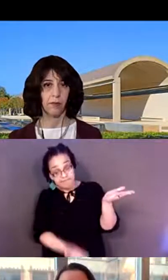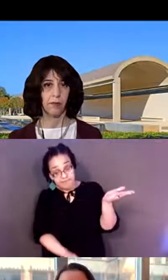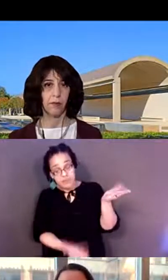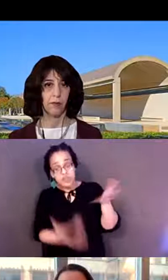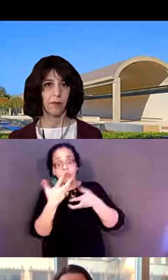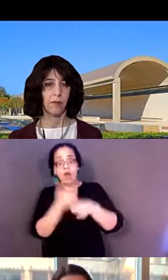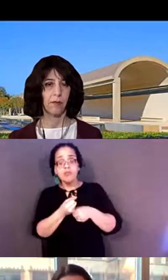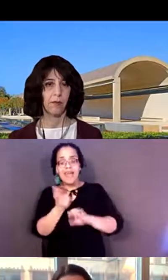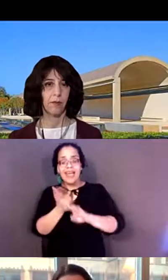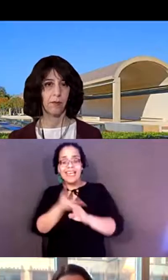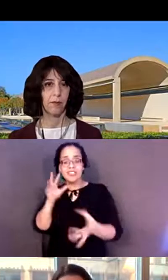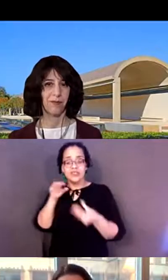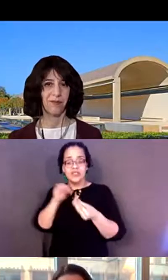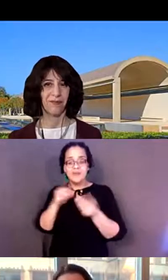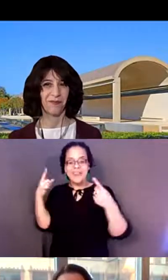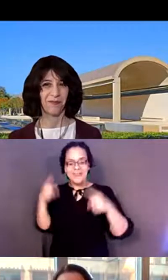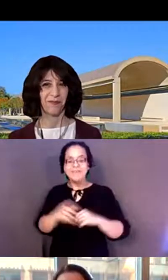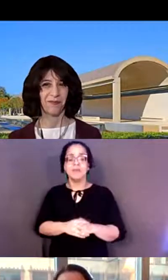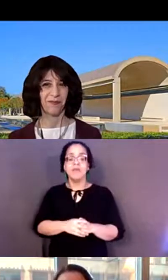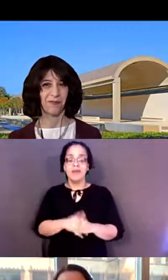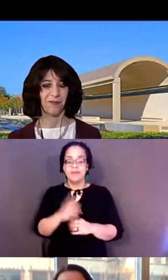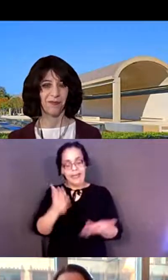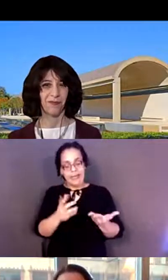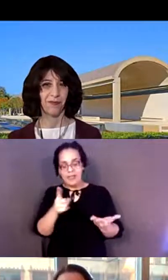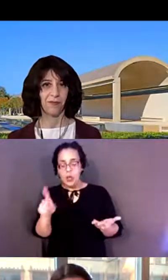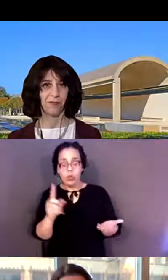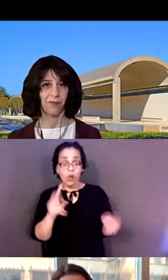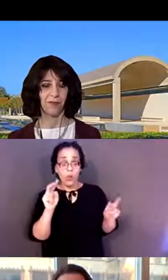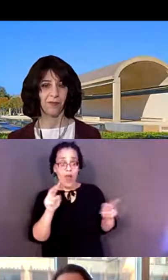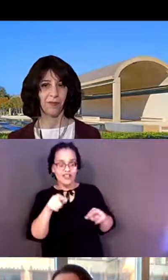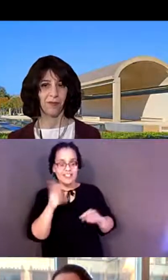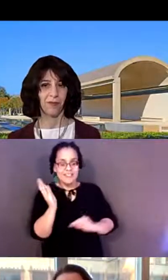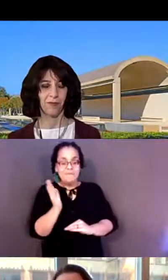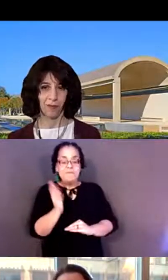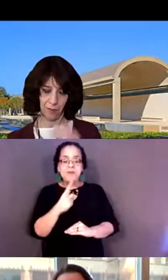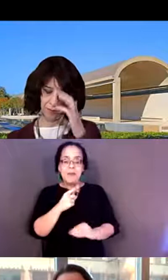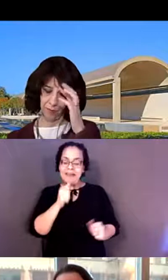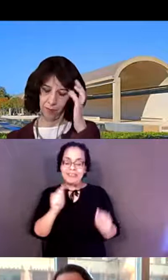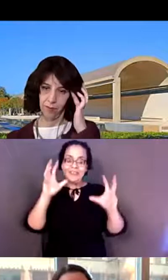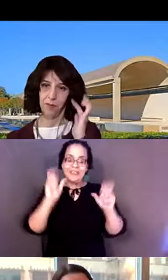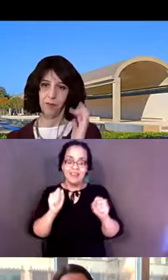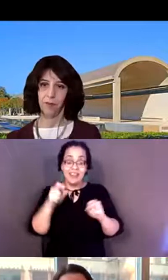It will not surprise anyone listening to this that this work really started in March of